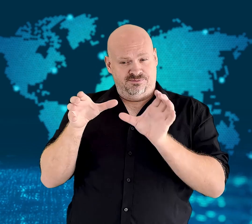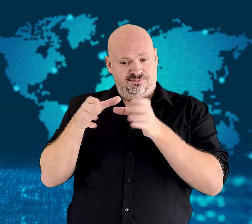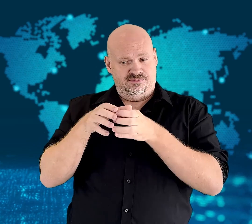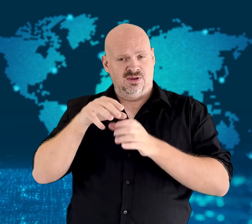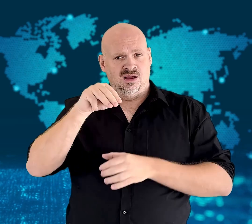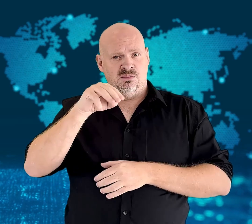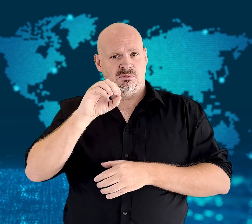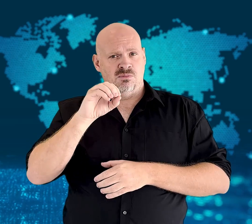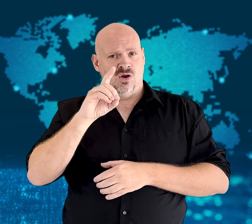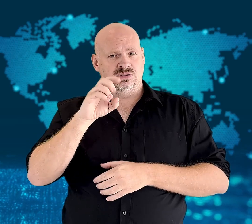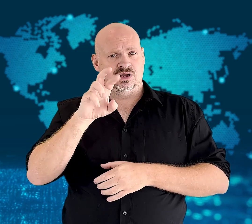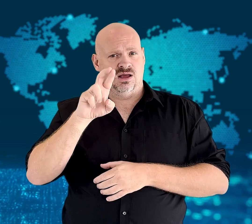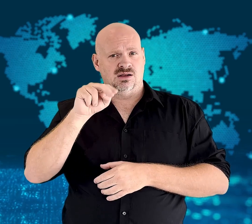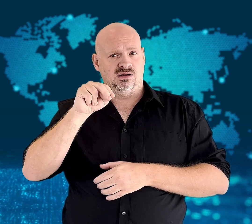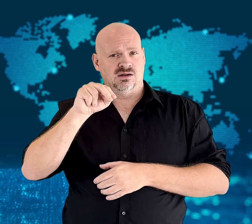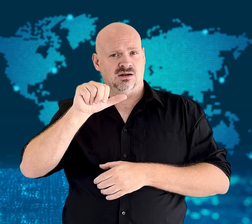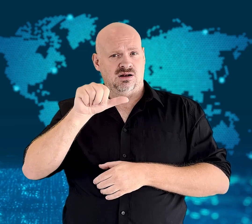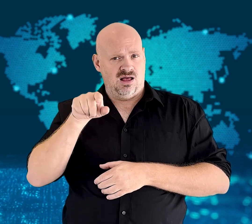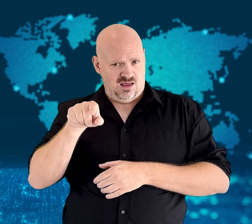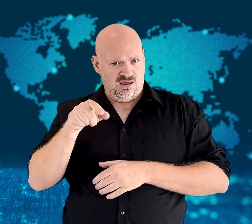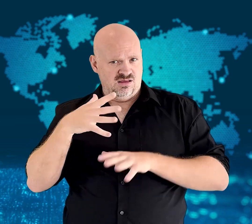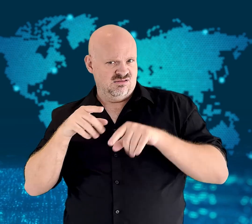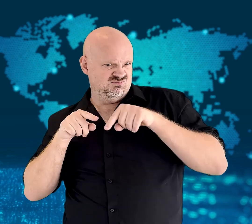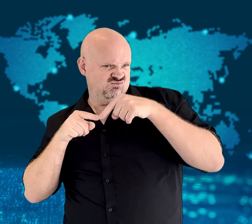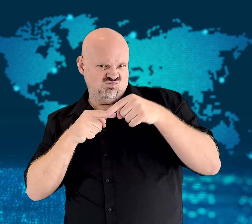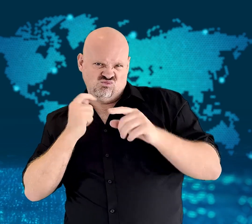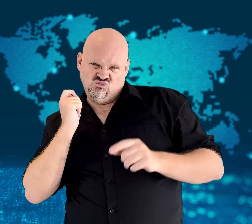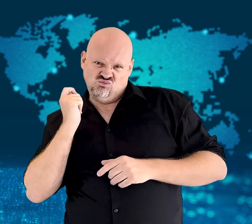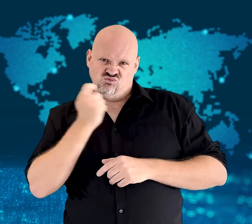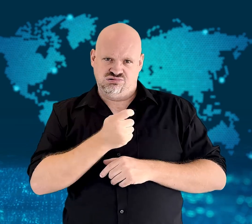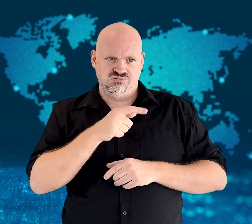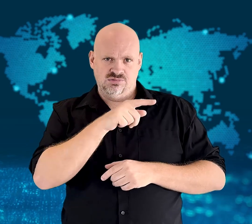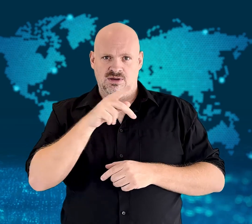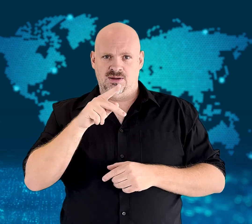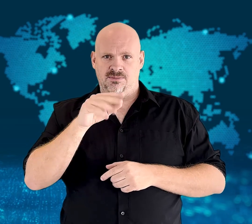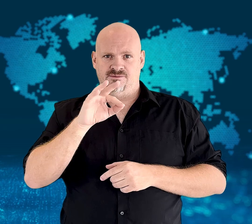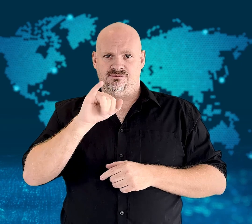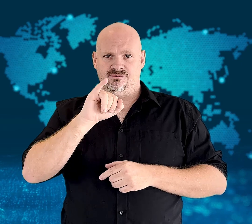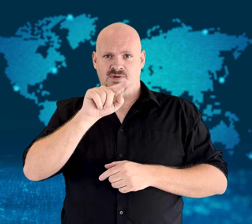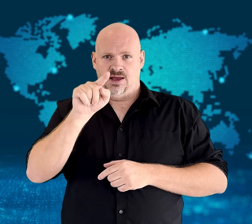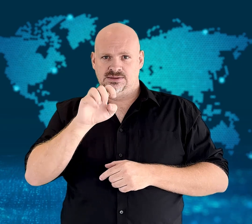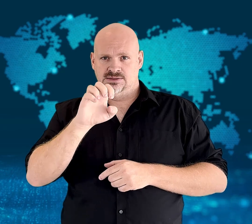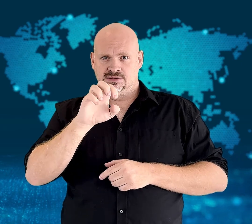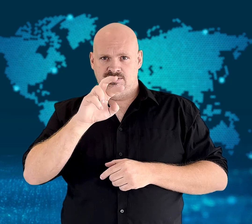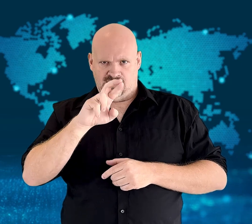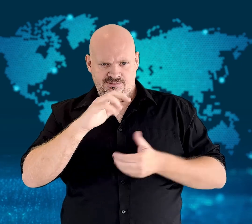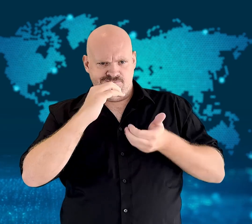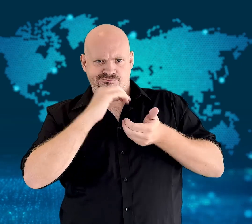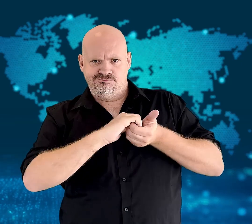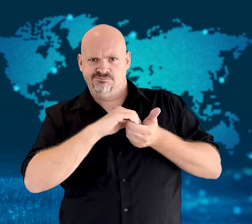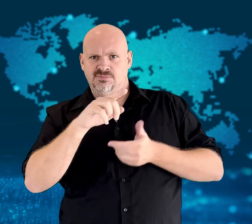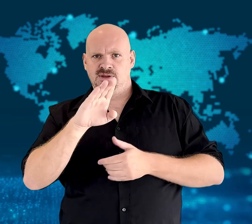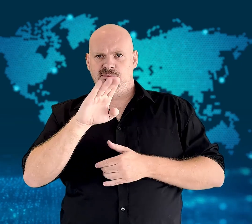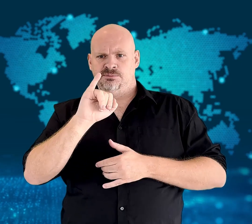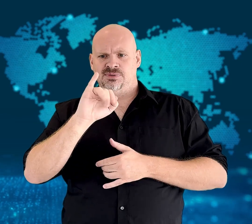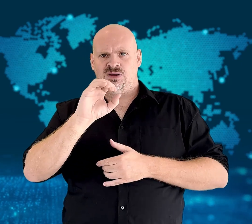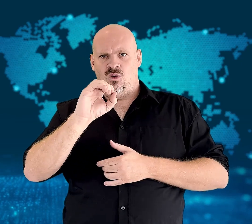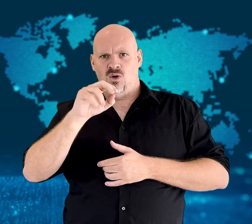Moderna Inc and the partnership of Pfizer and BioNTech were two of